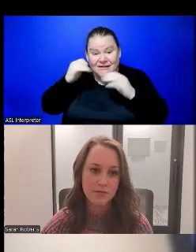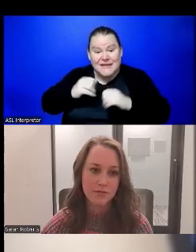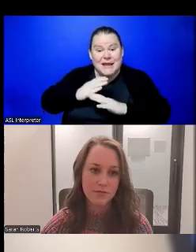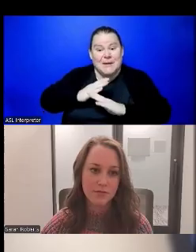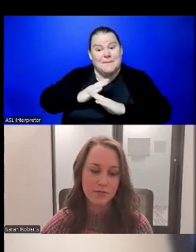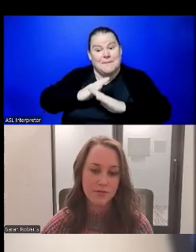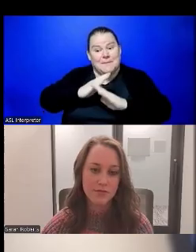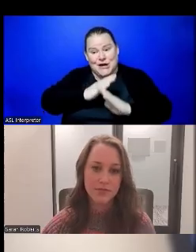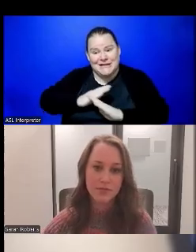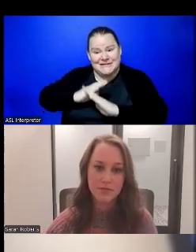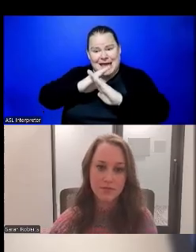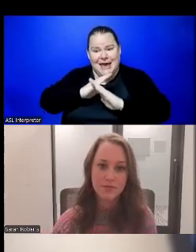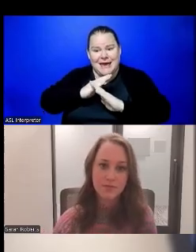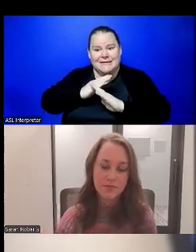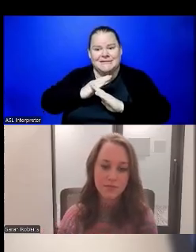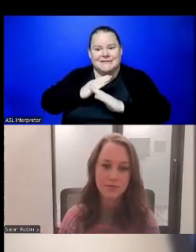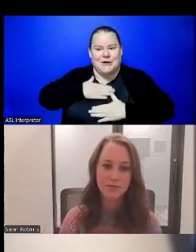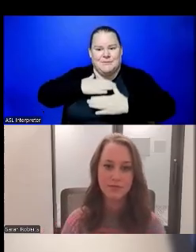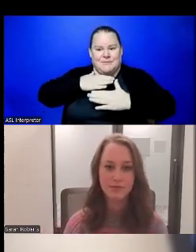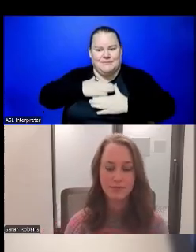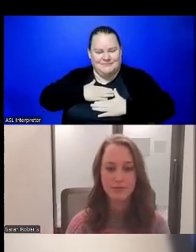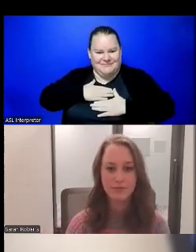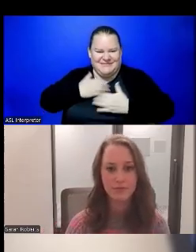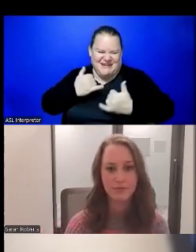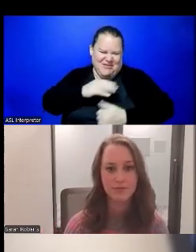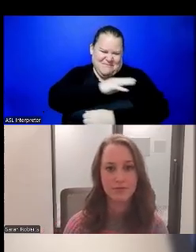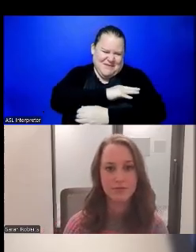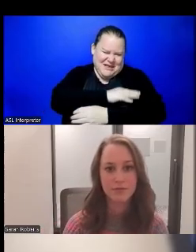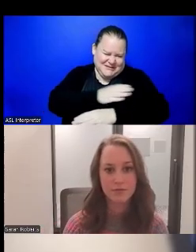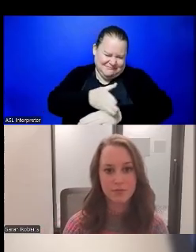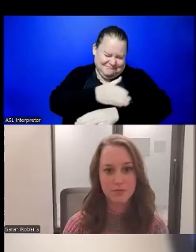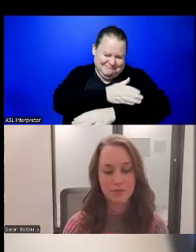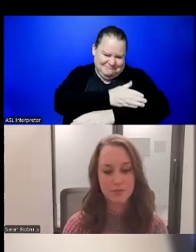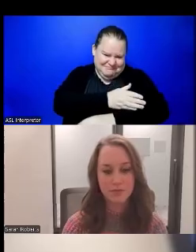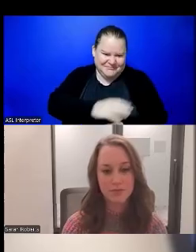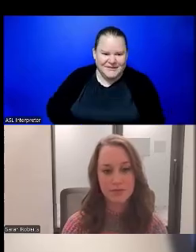strength is better, some people ask about the different brands of growth